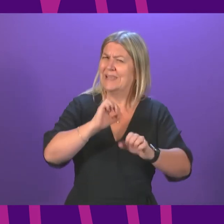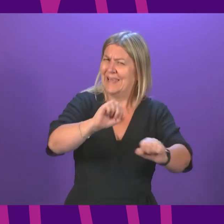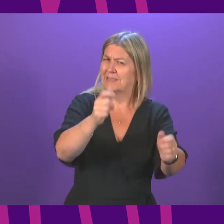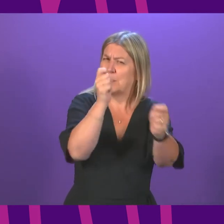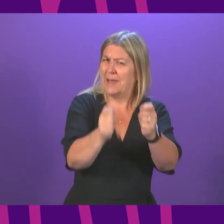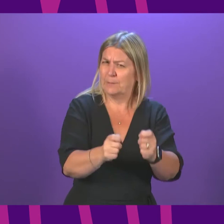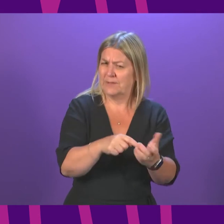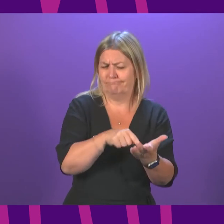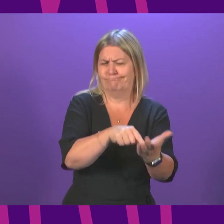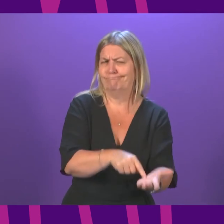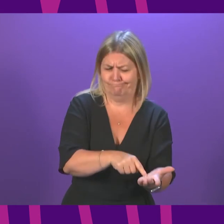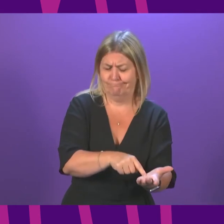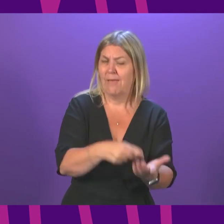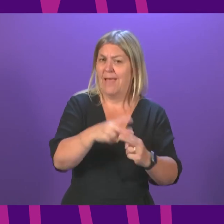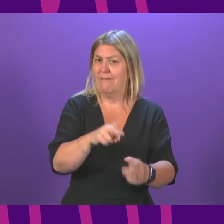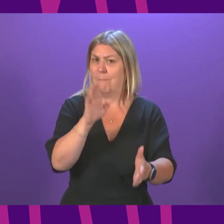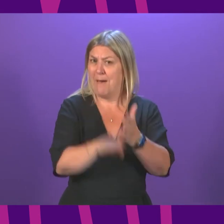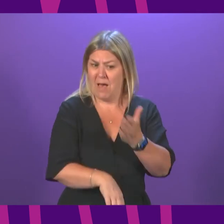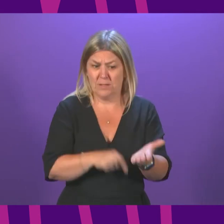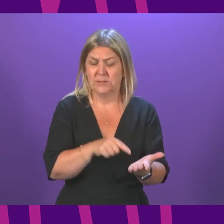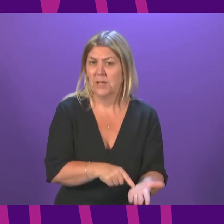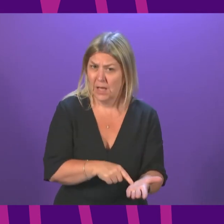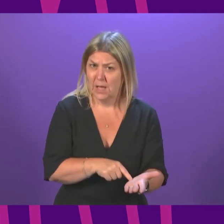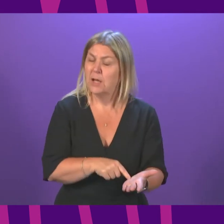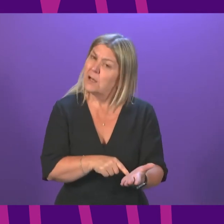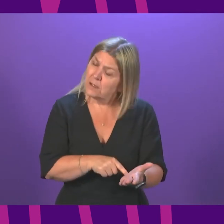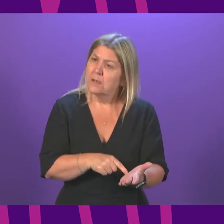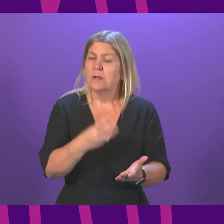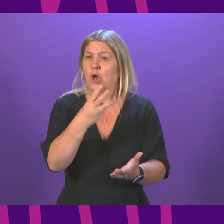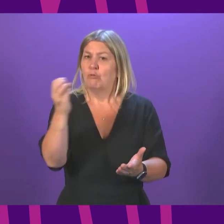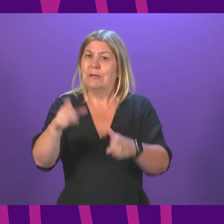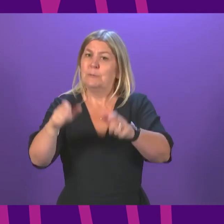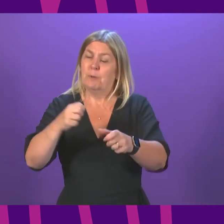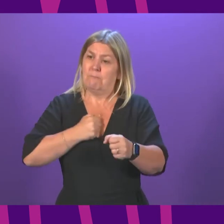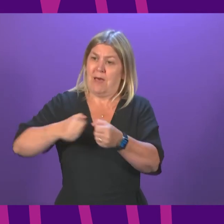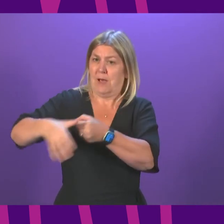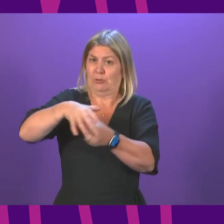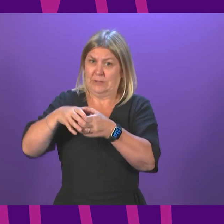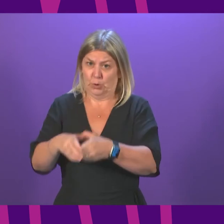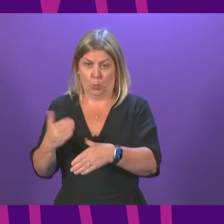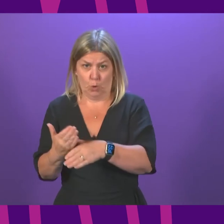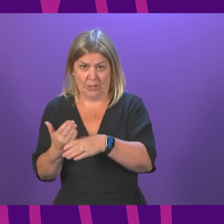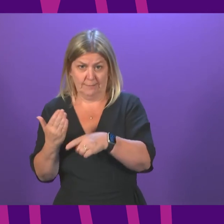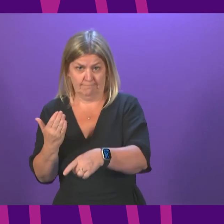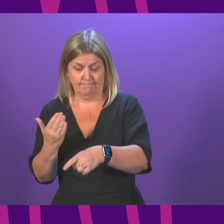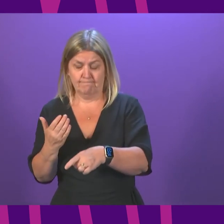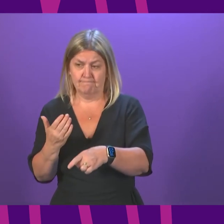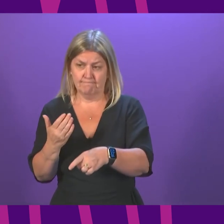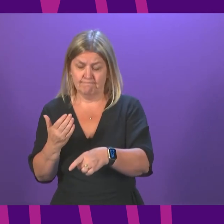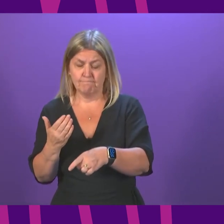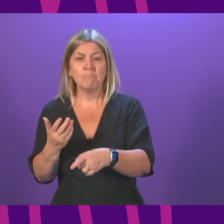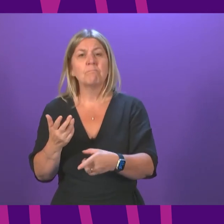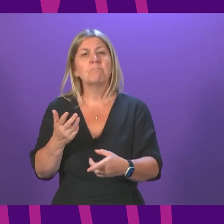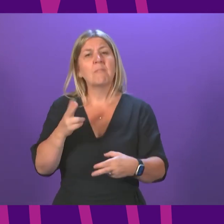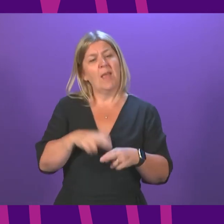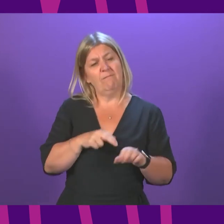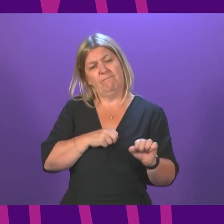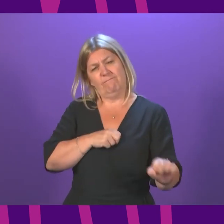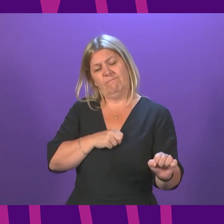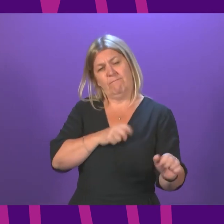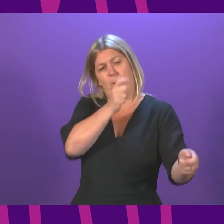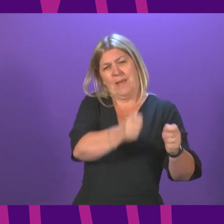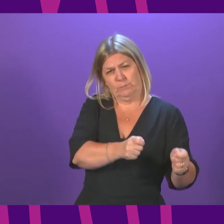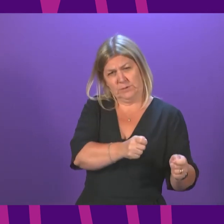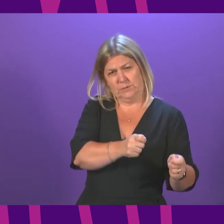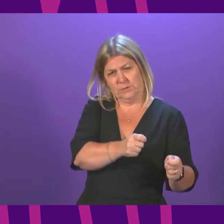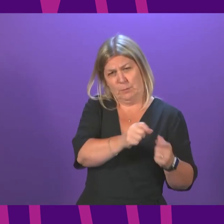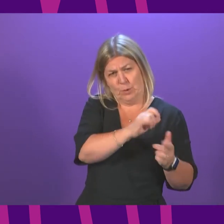I refer to 300 people in my constituency who are still in work, and to the “must consult”